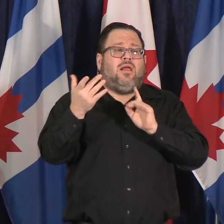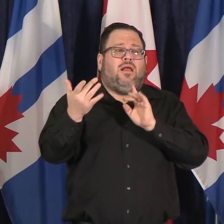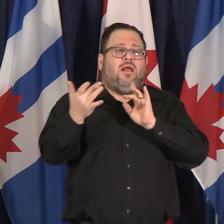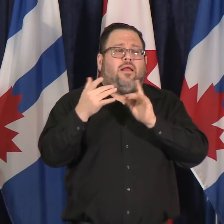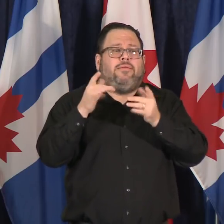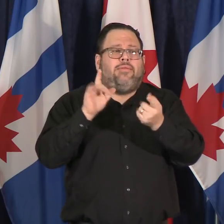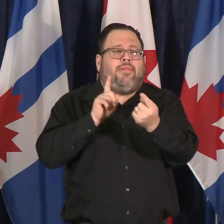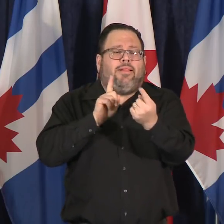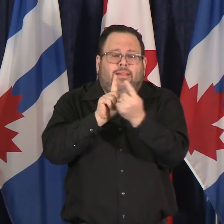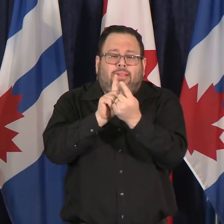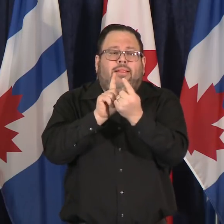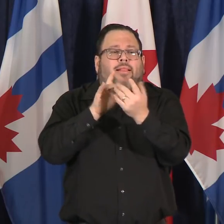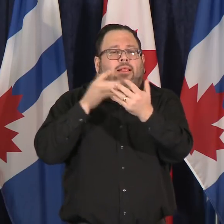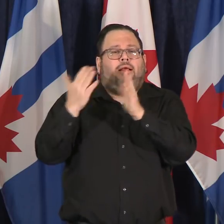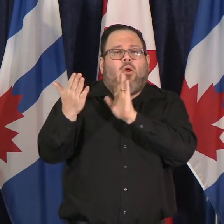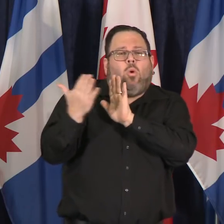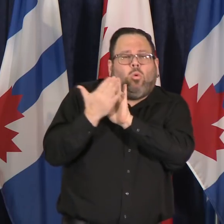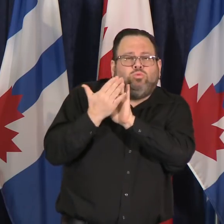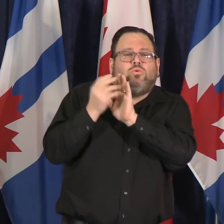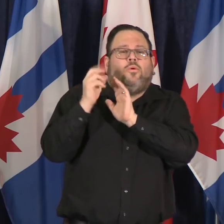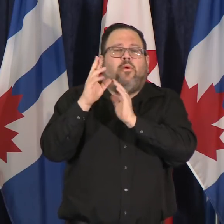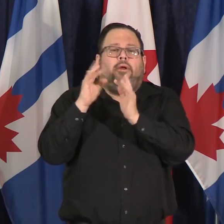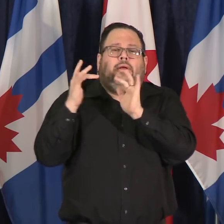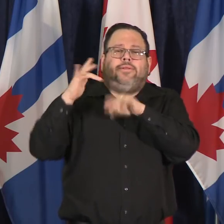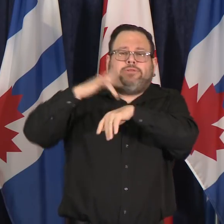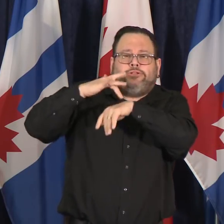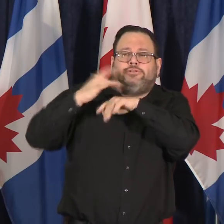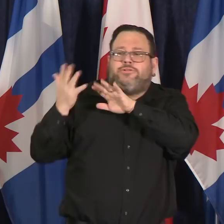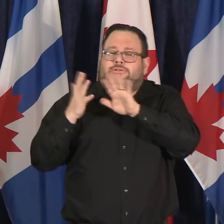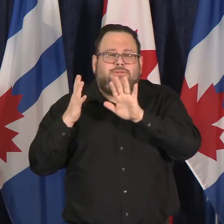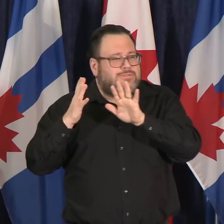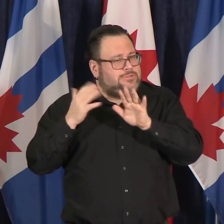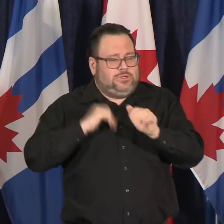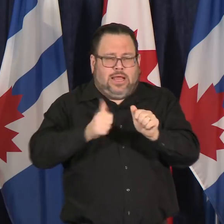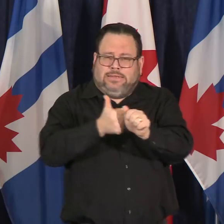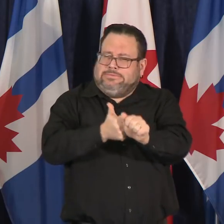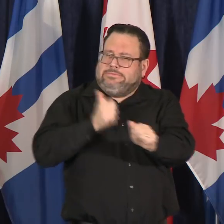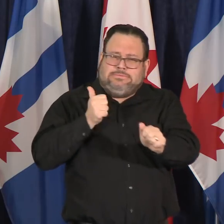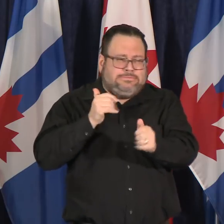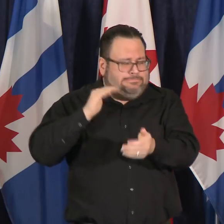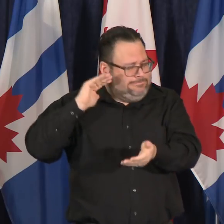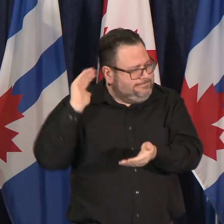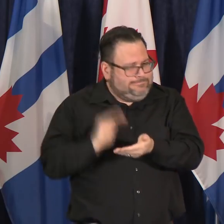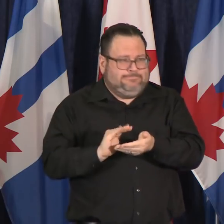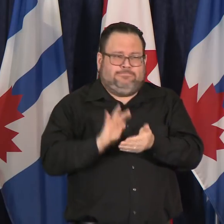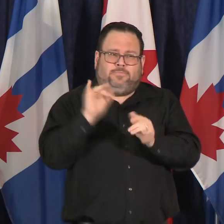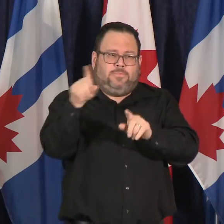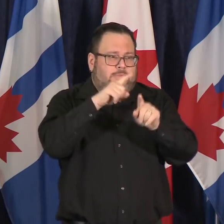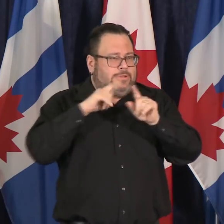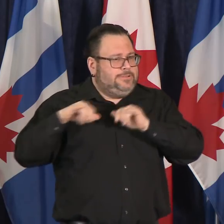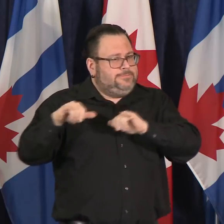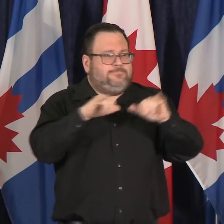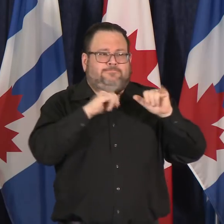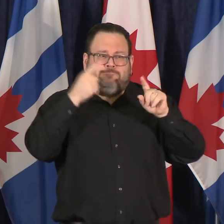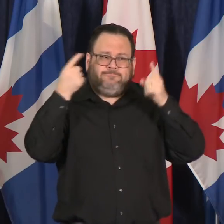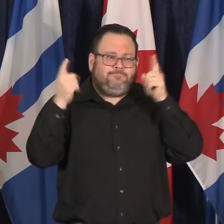distancing means working from home social distancing means helping your